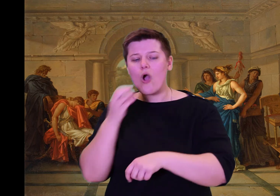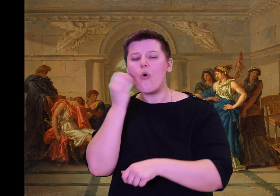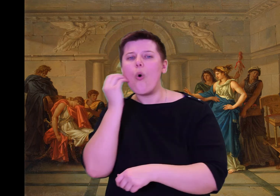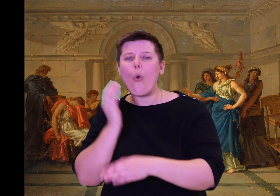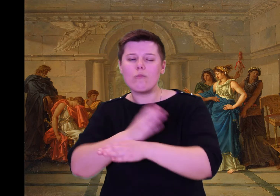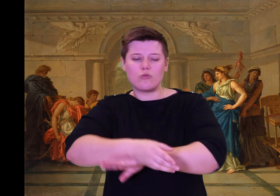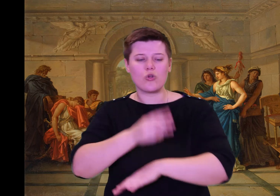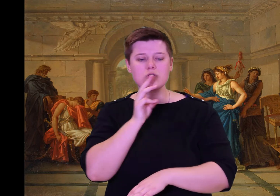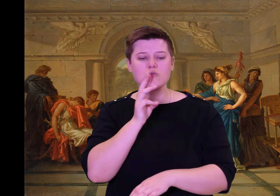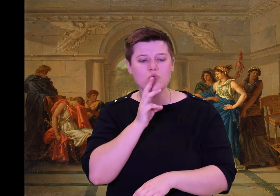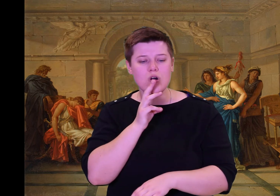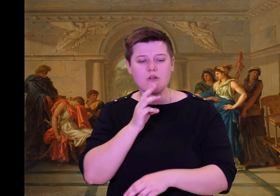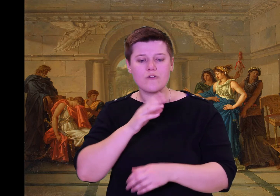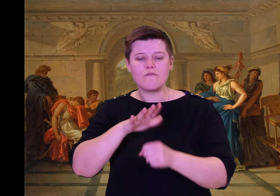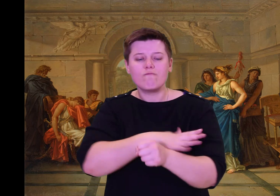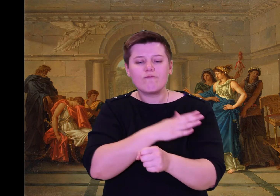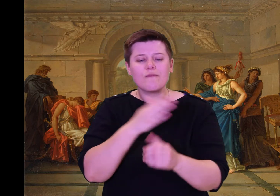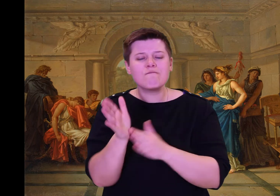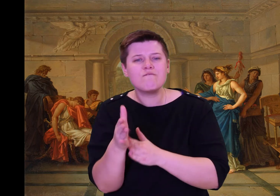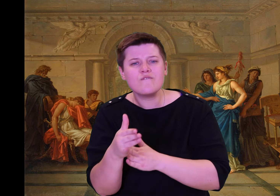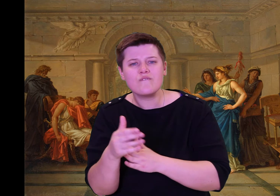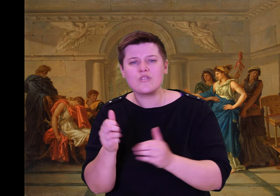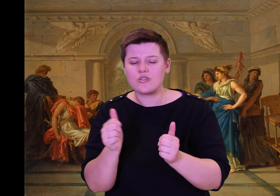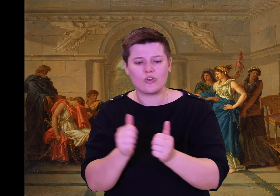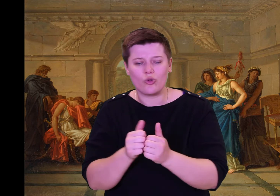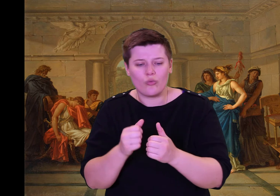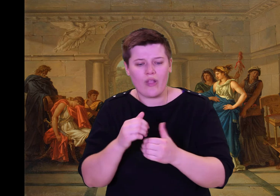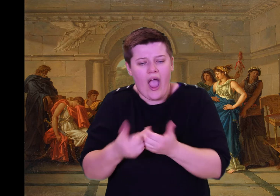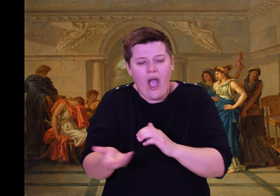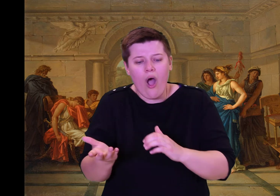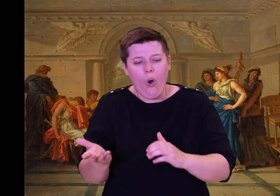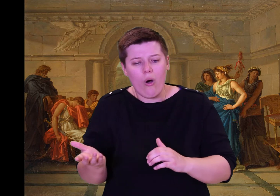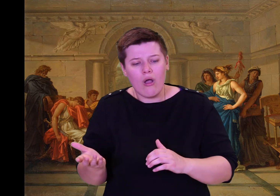You know I have been trapped here on this island for far too long,